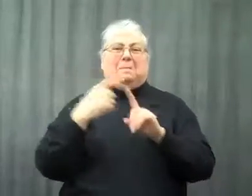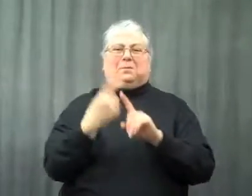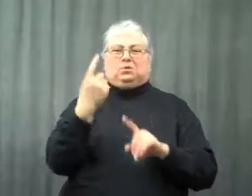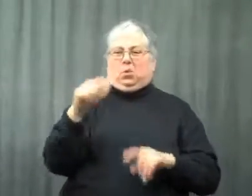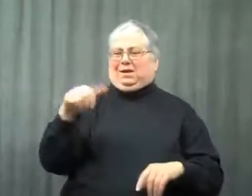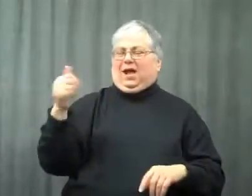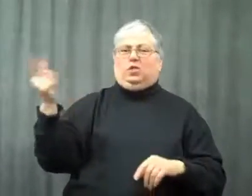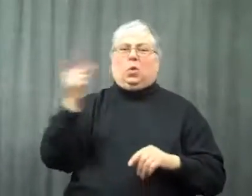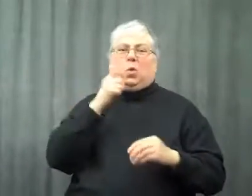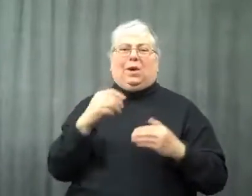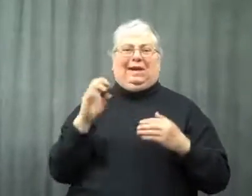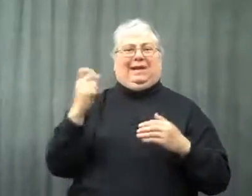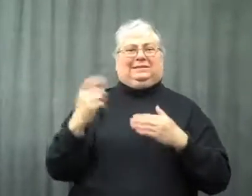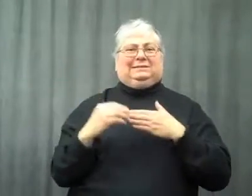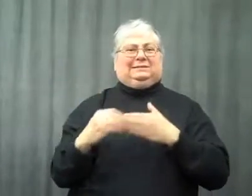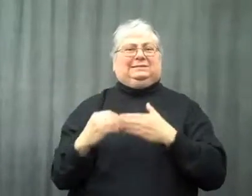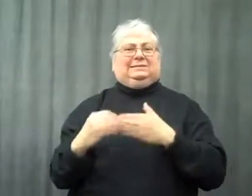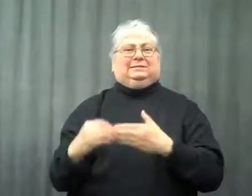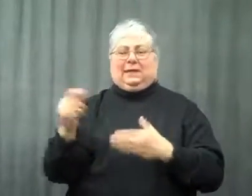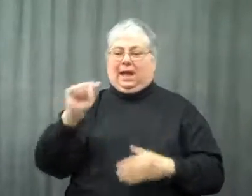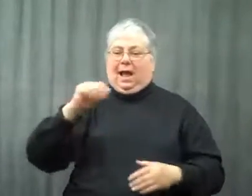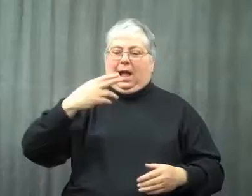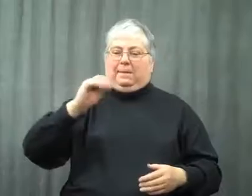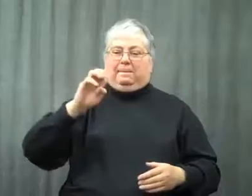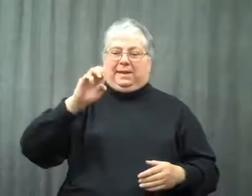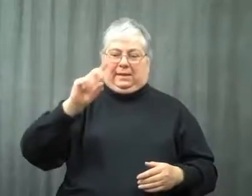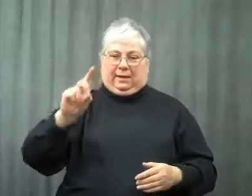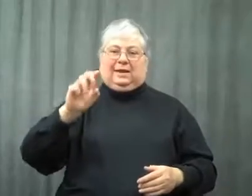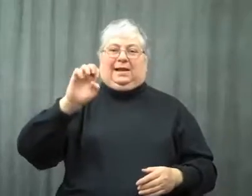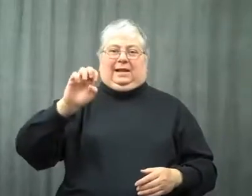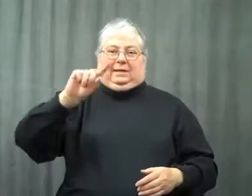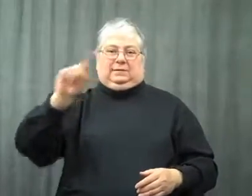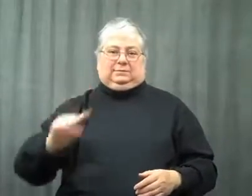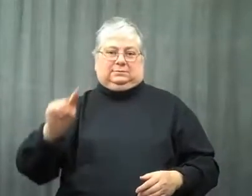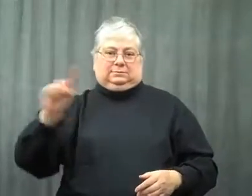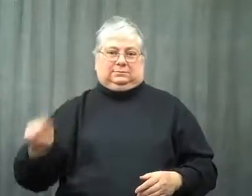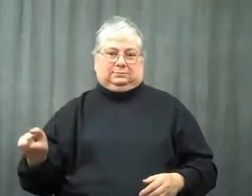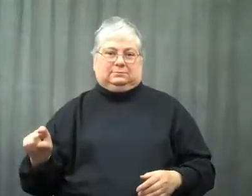including a former government official, Ahmed Ezz.